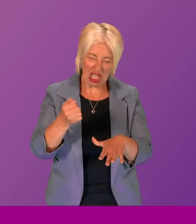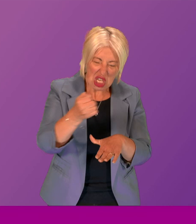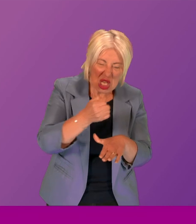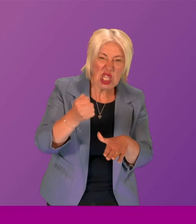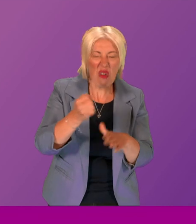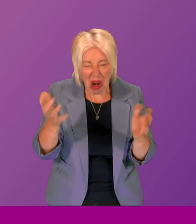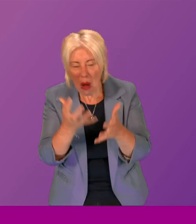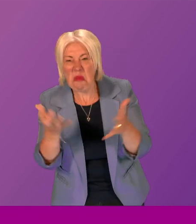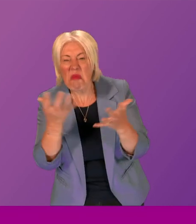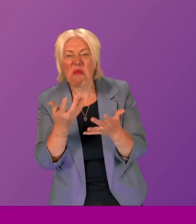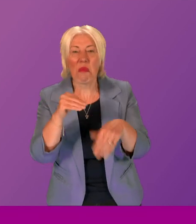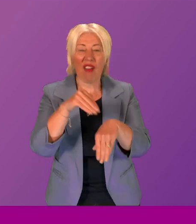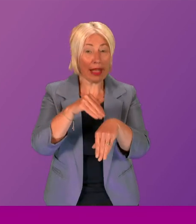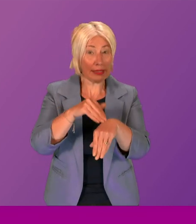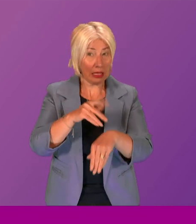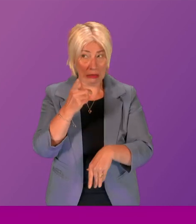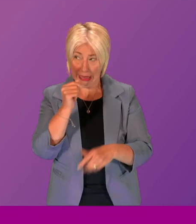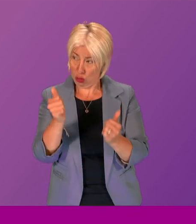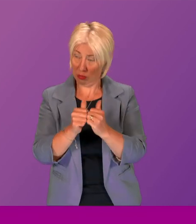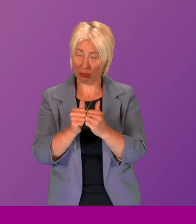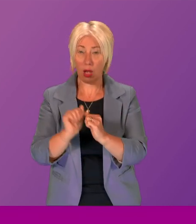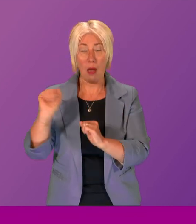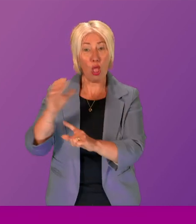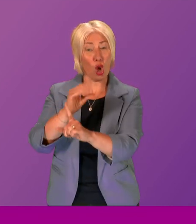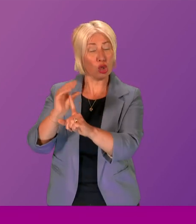I say again to Douglas Ross that his party, the Conservatives,